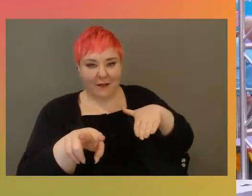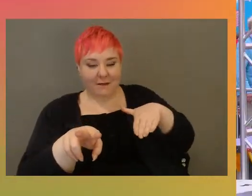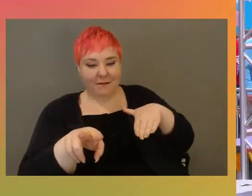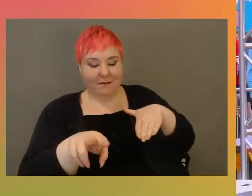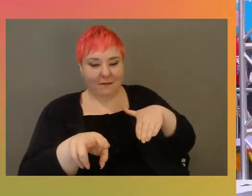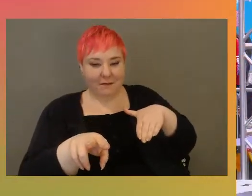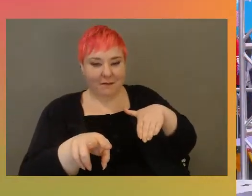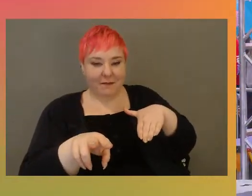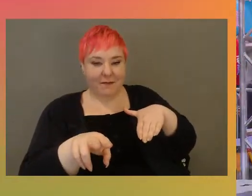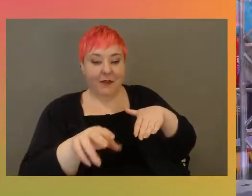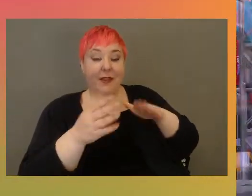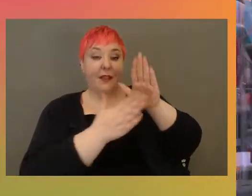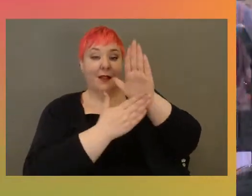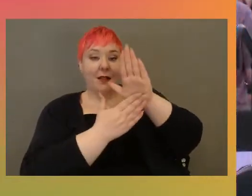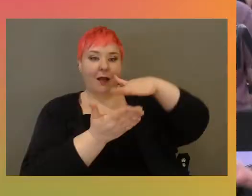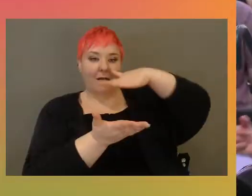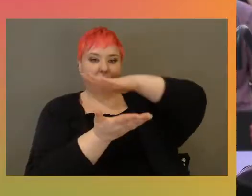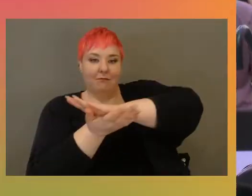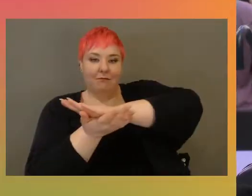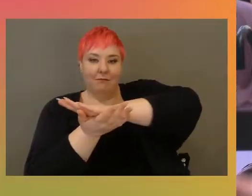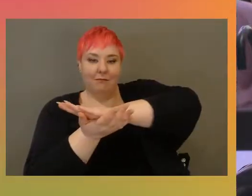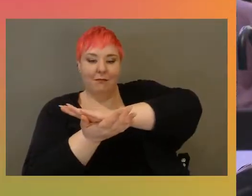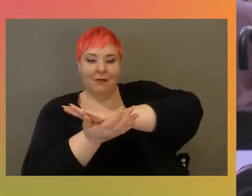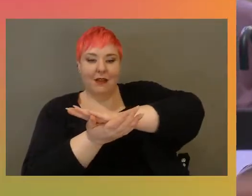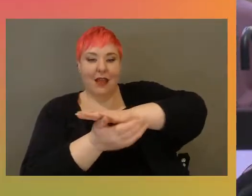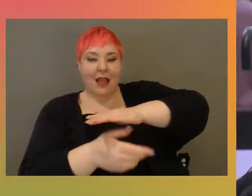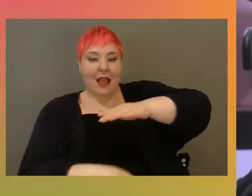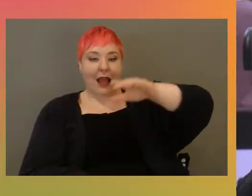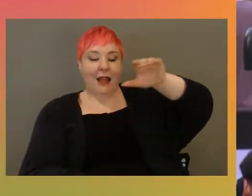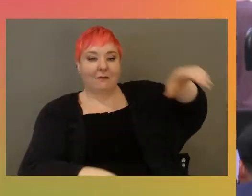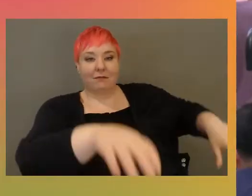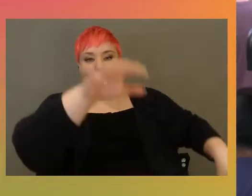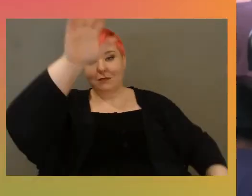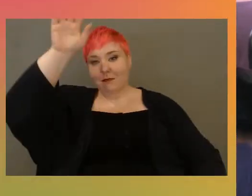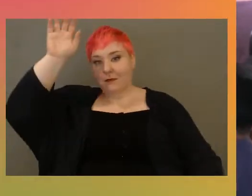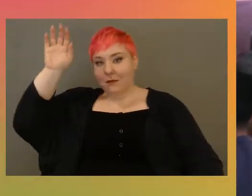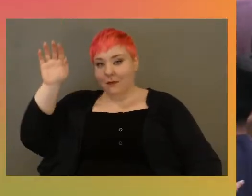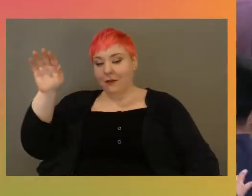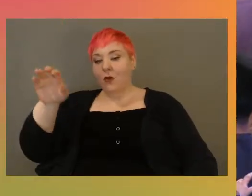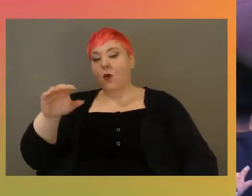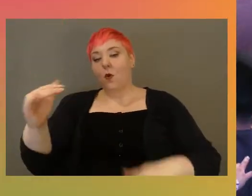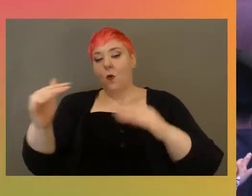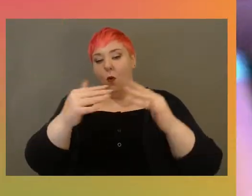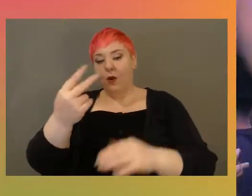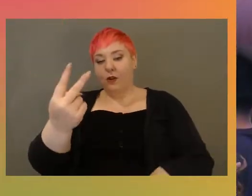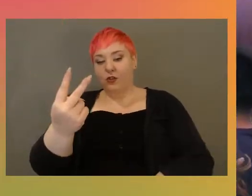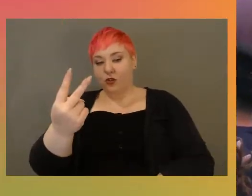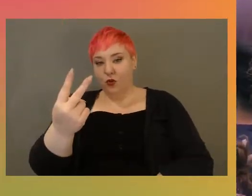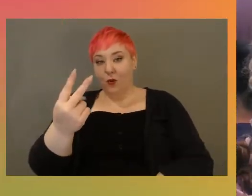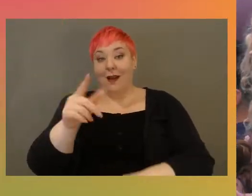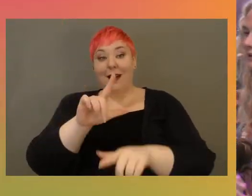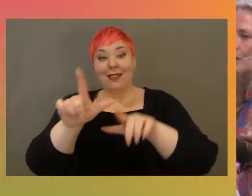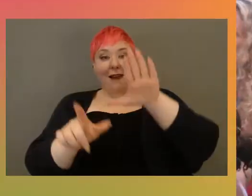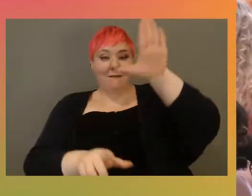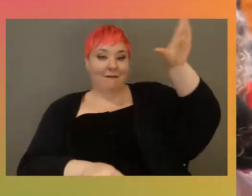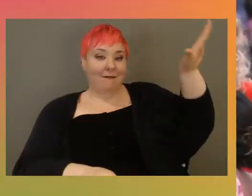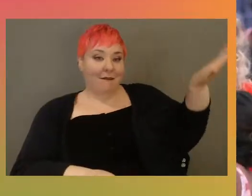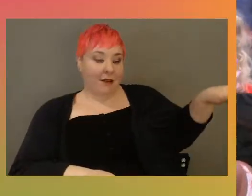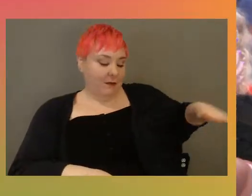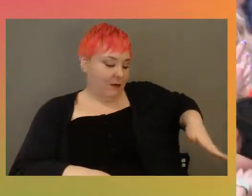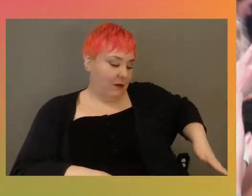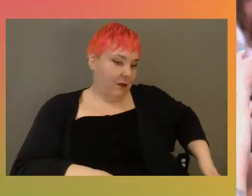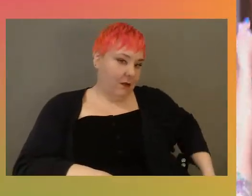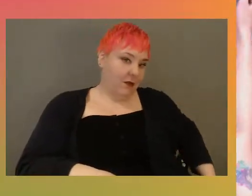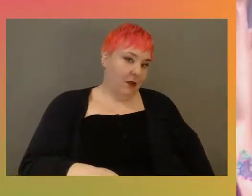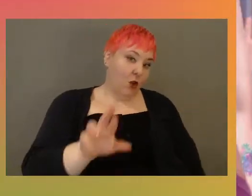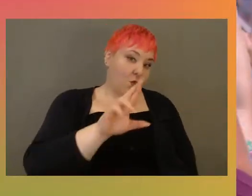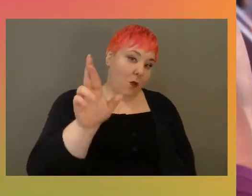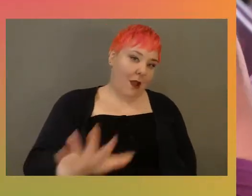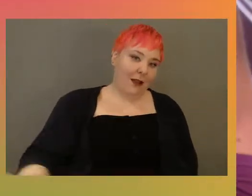BEND YOUR KNEES, LOOK FORWARD,